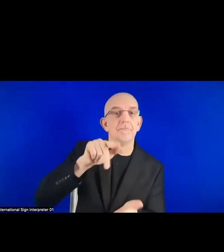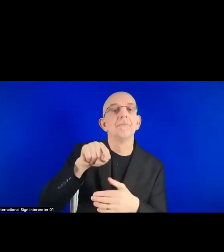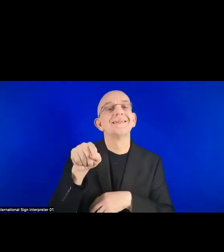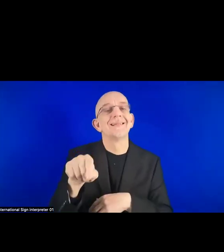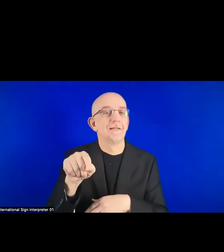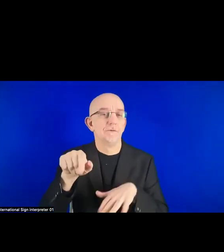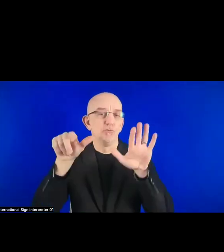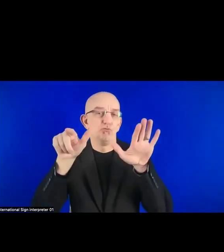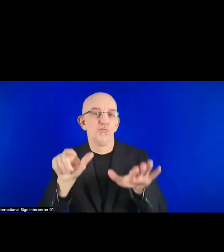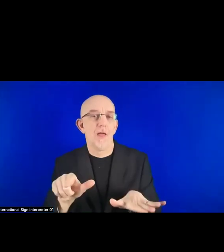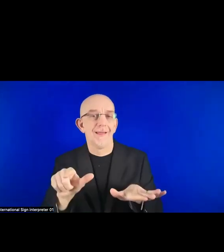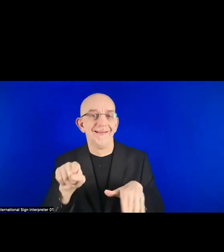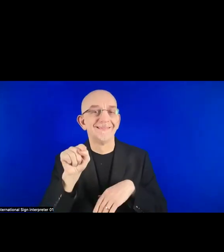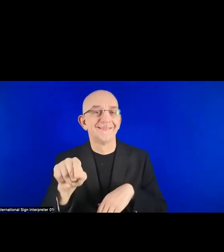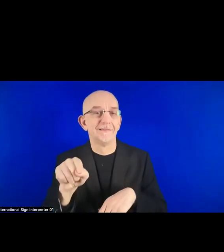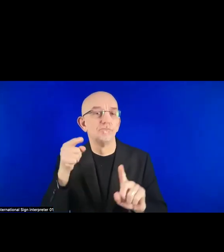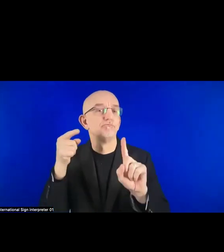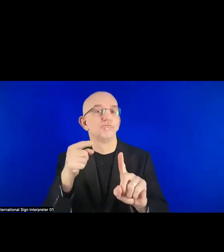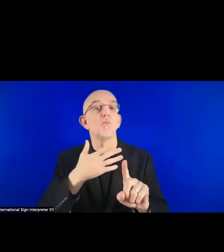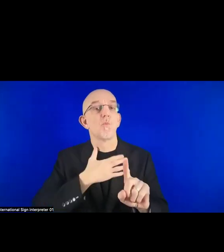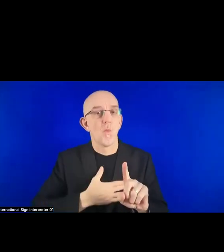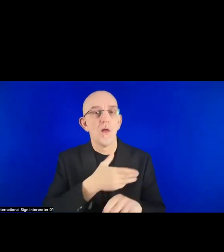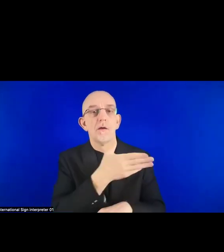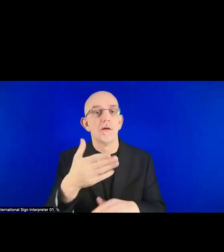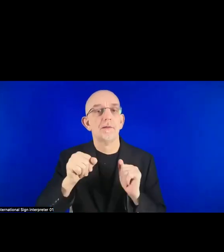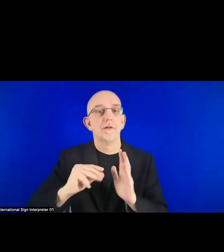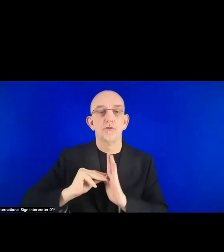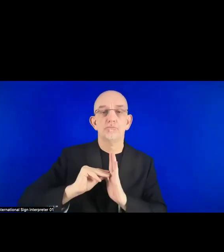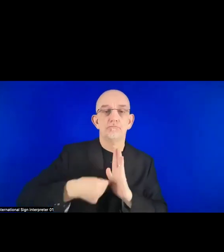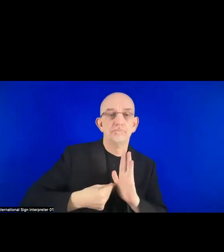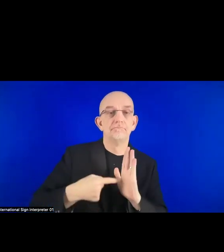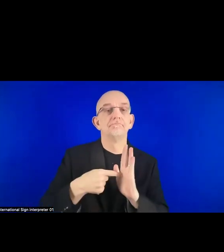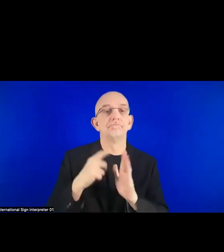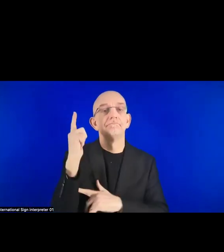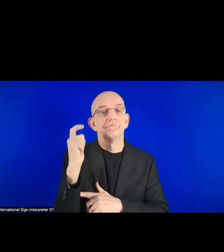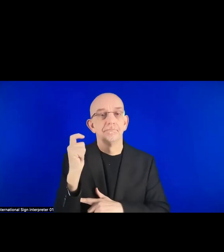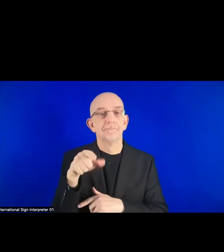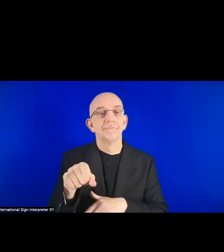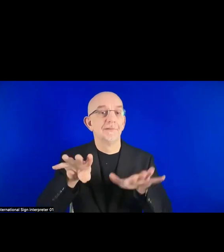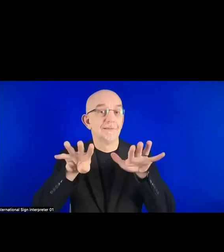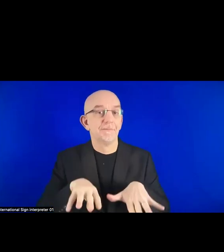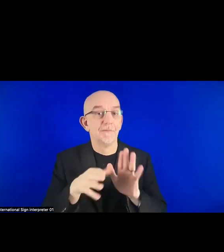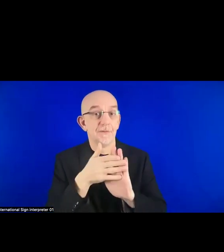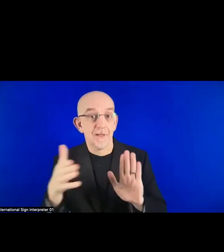in September. But as I said, these dates are indicative and subject to change.